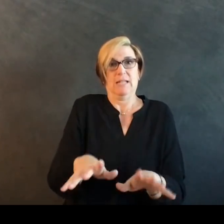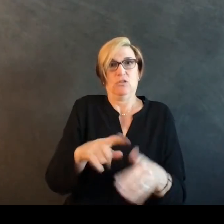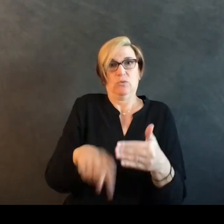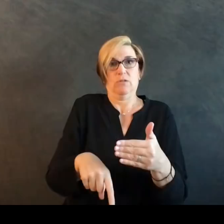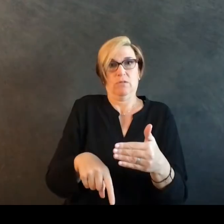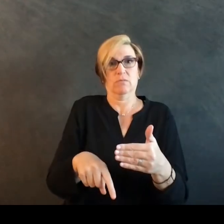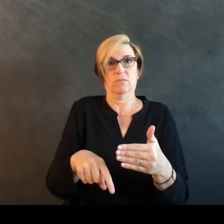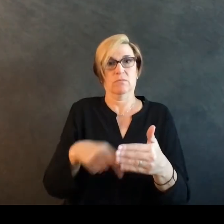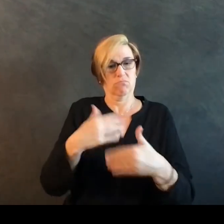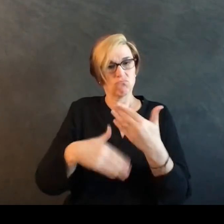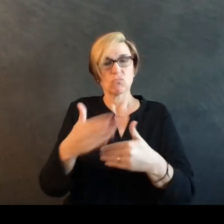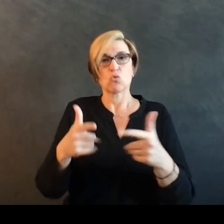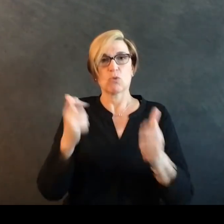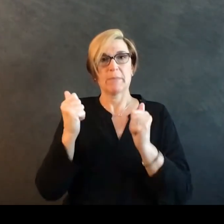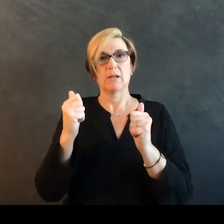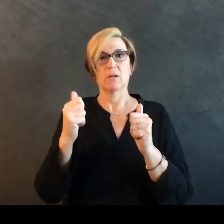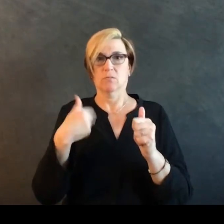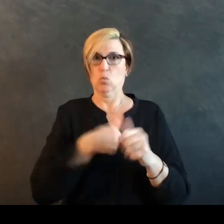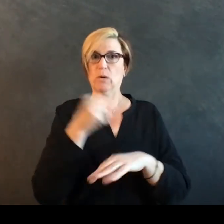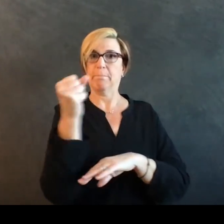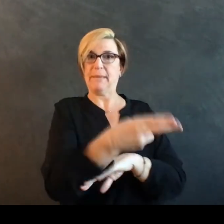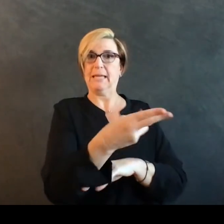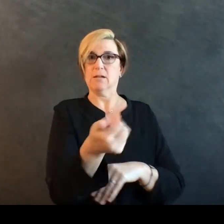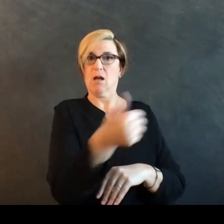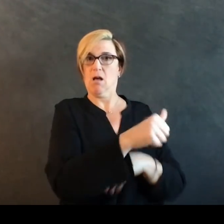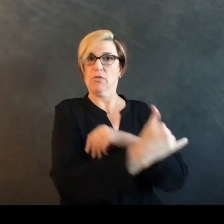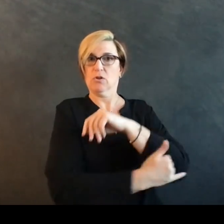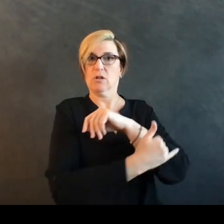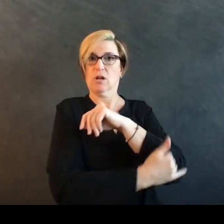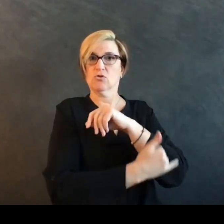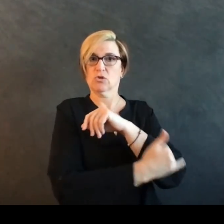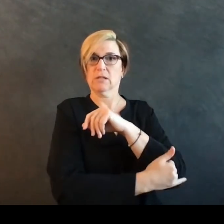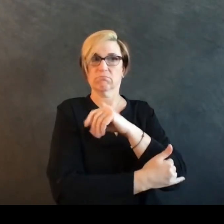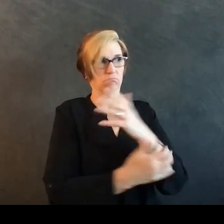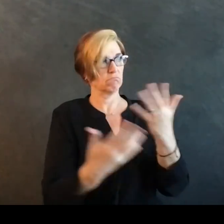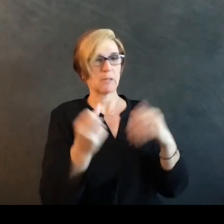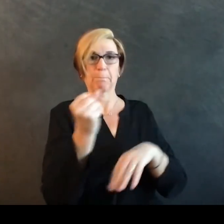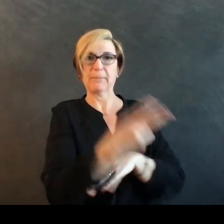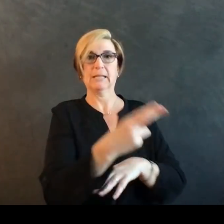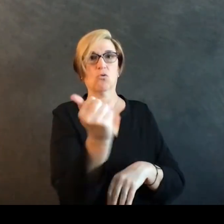than any other country in the world both in terms of the raw number and also on a